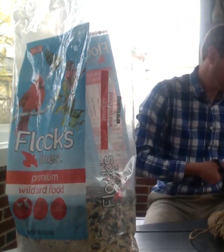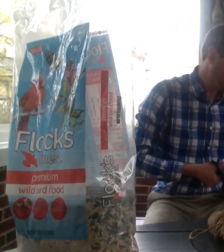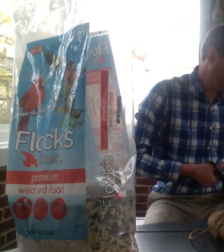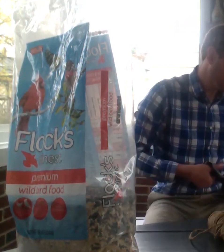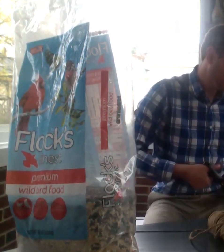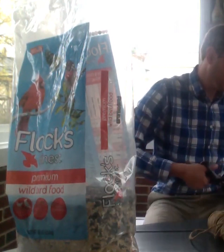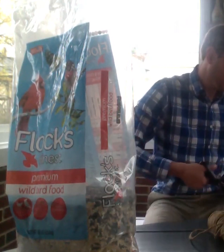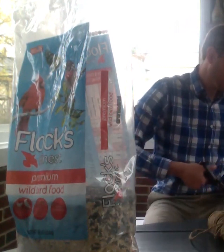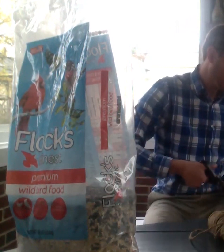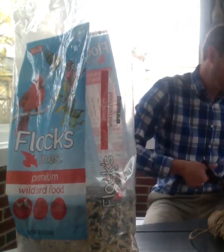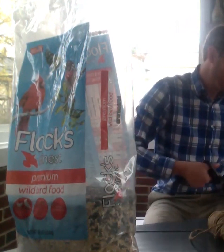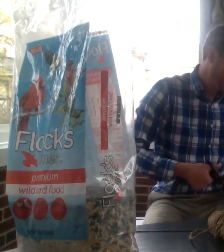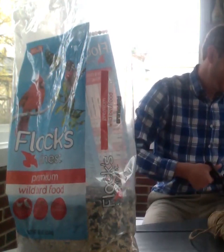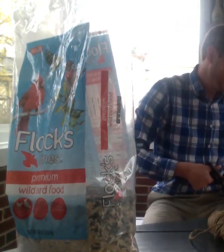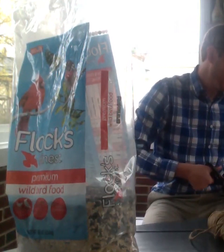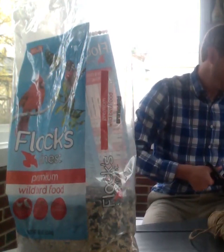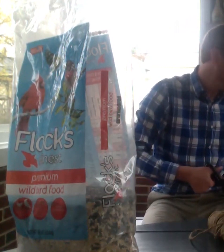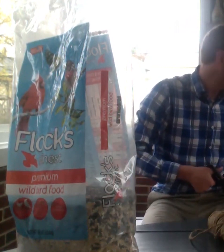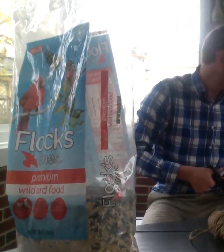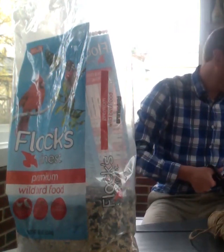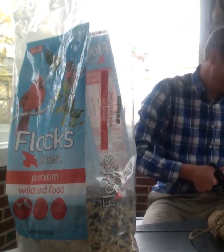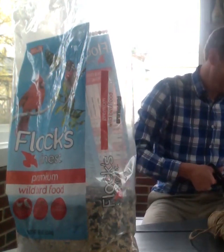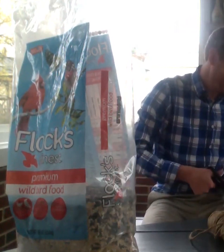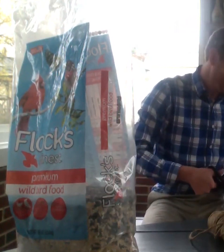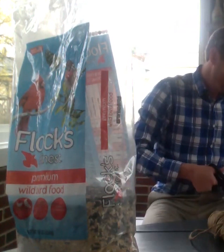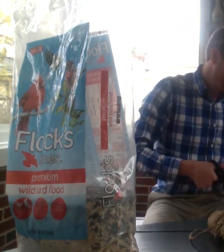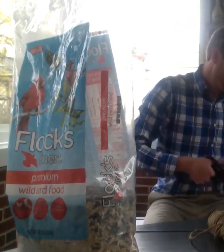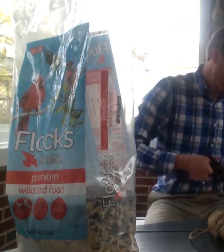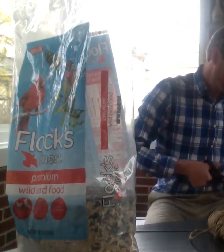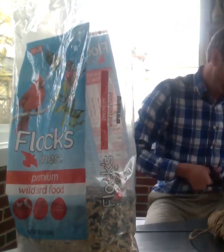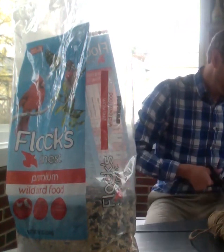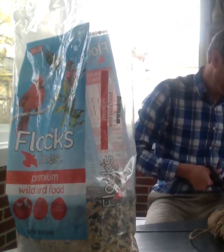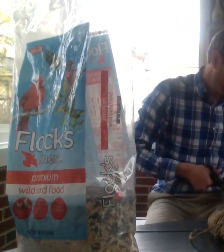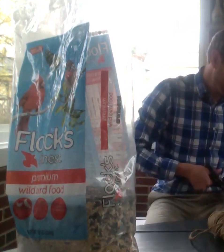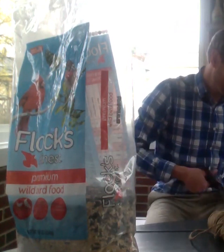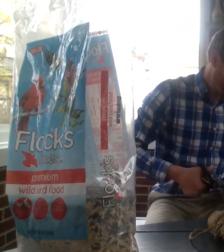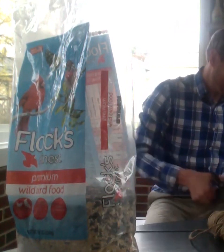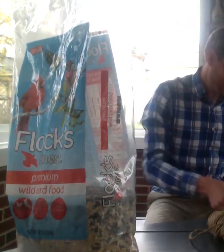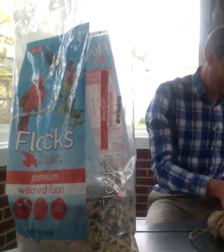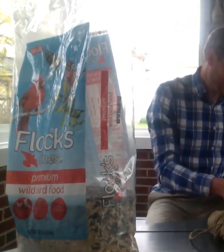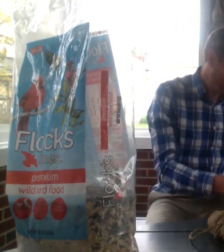So what shape was it, Evangeline? A quadrilateral, rectangle. Yes. (chattering quietly)